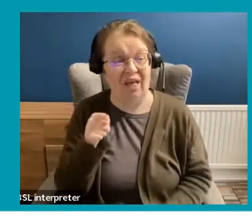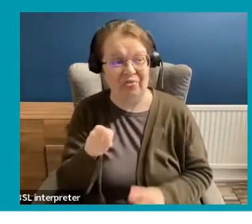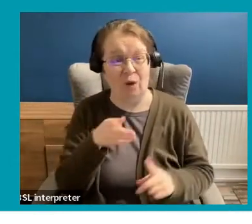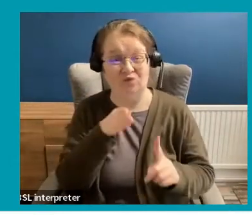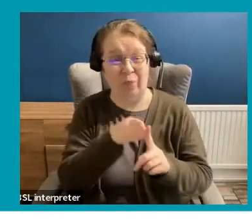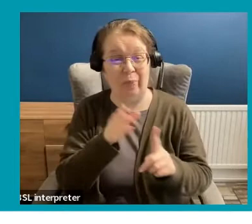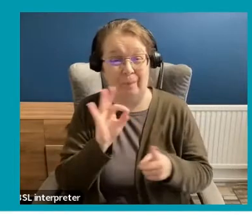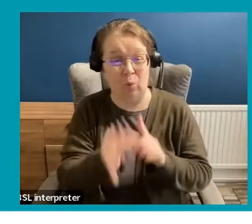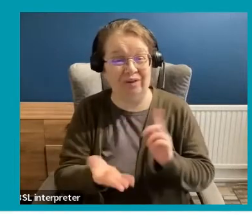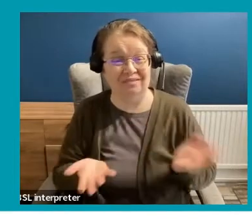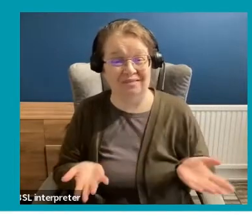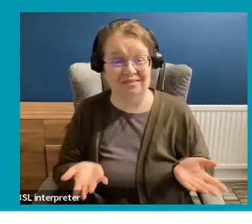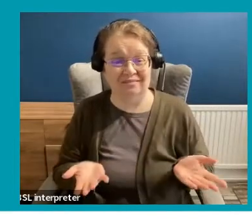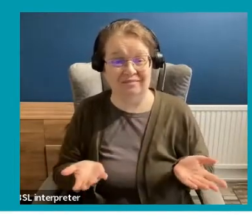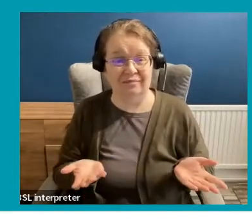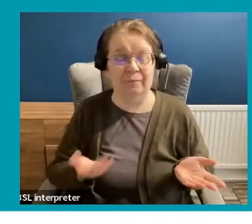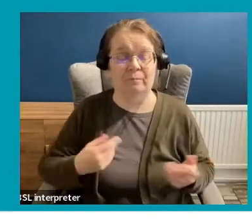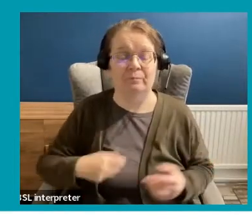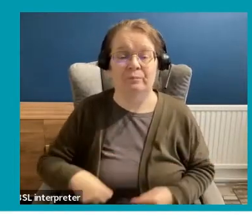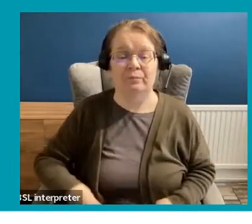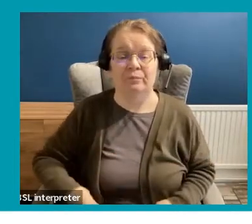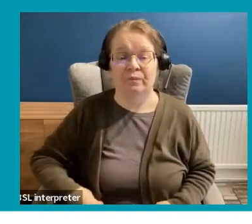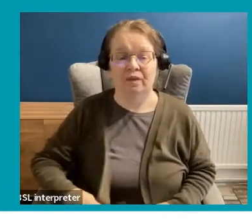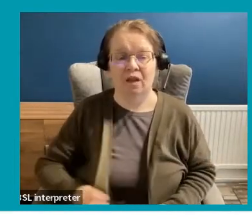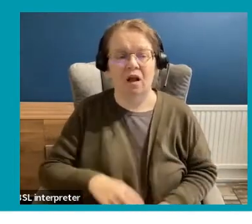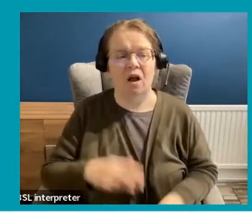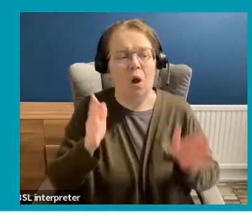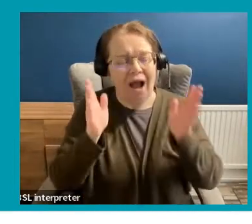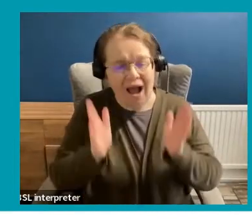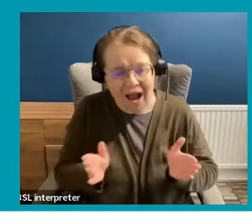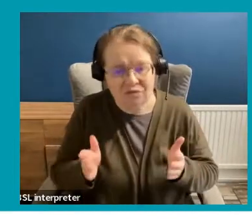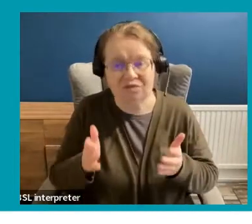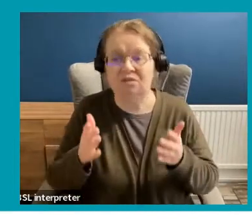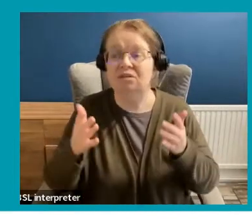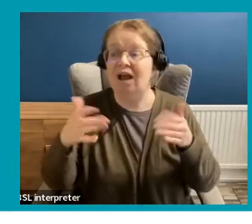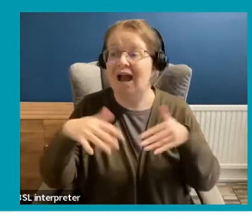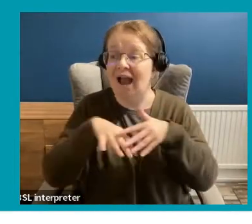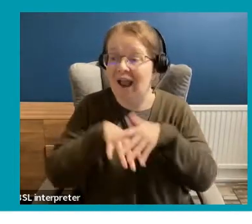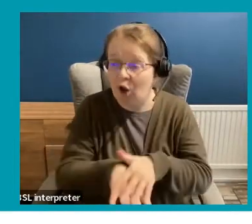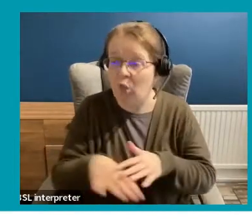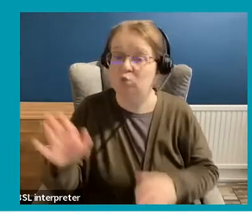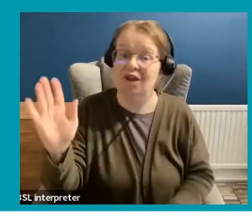get across that we have to include everybody on the DNI journey.